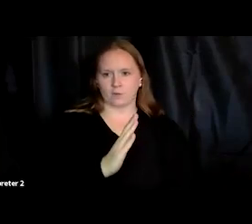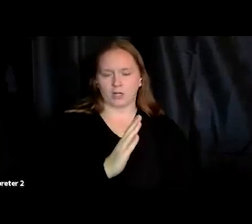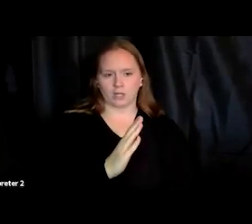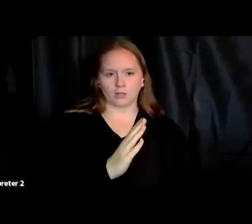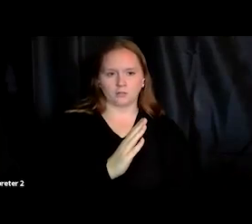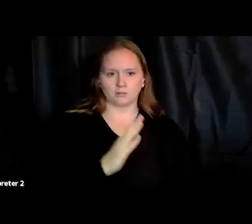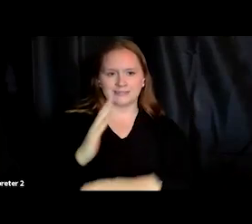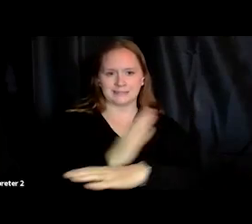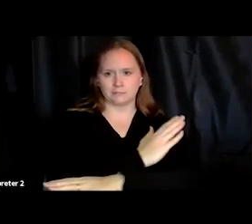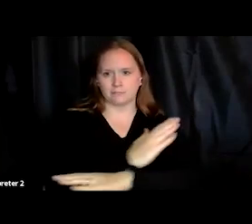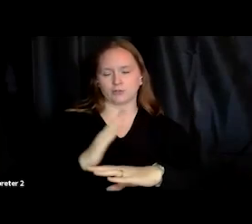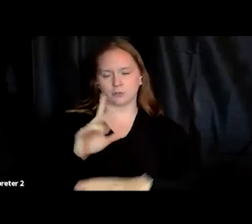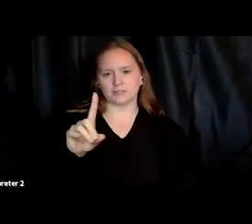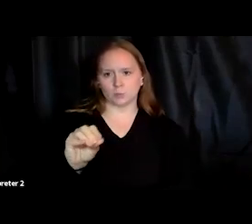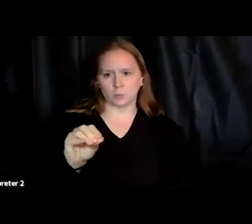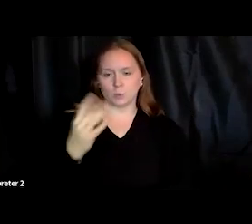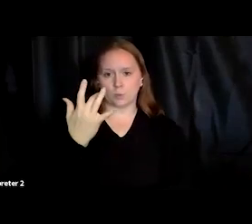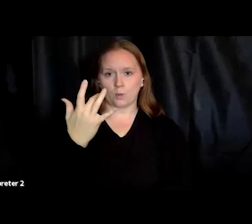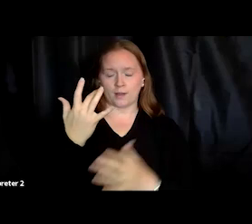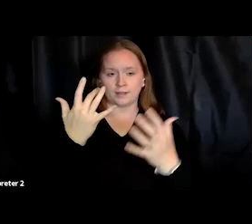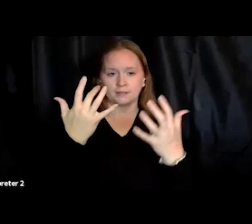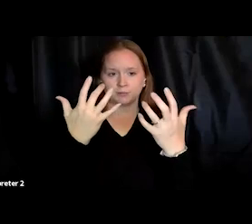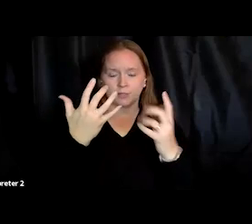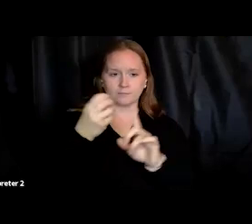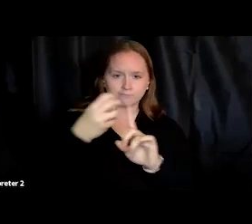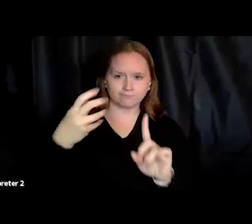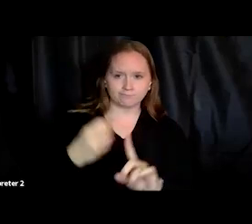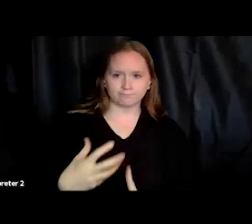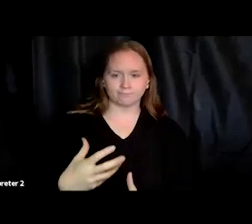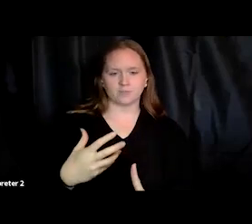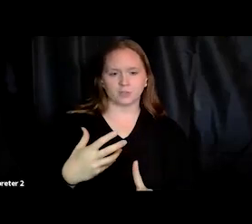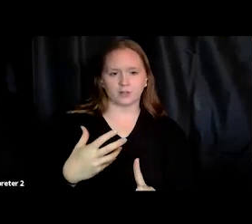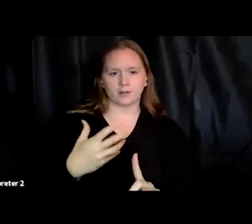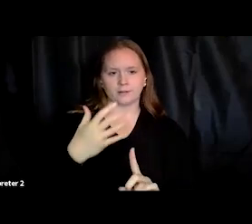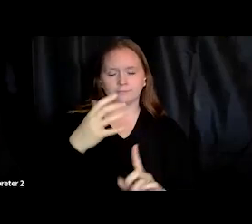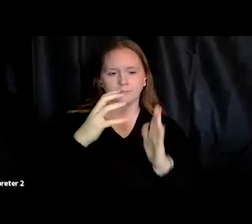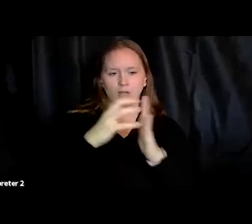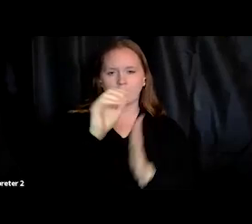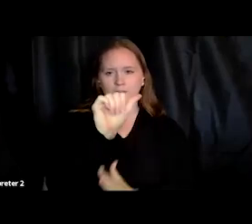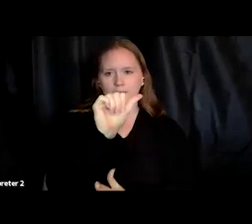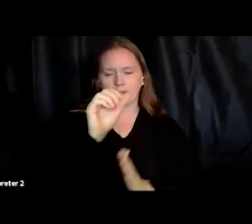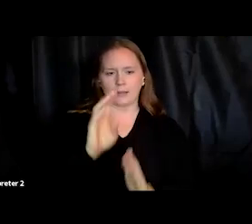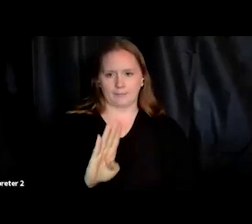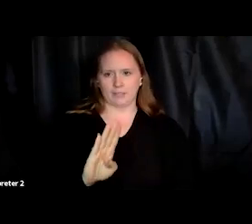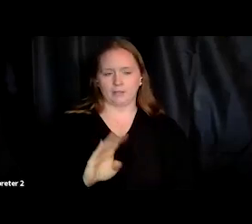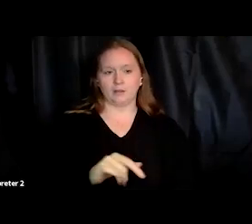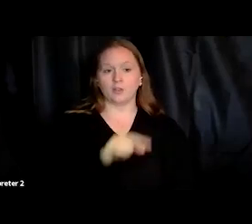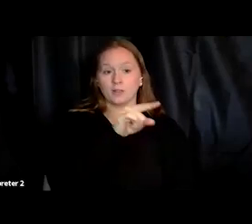to break down paragraph A and paragraph B. So this is the legal criteria